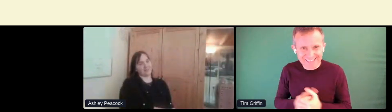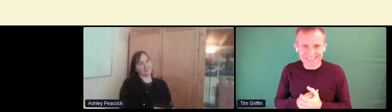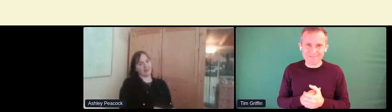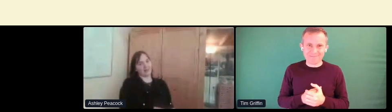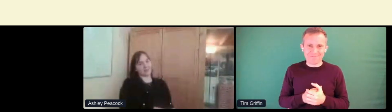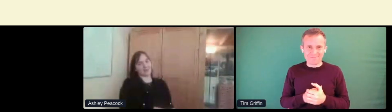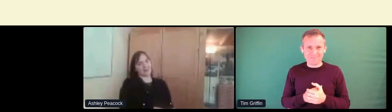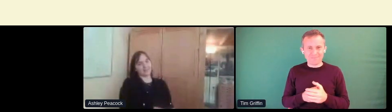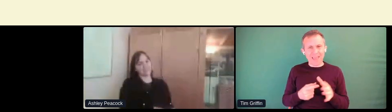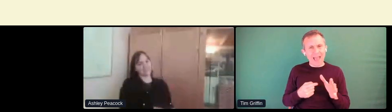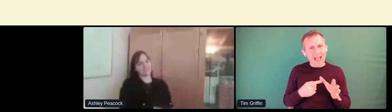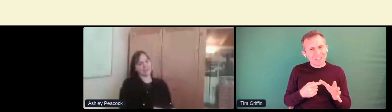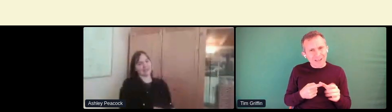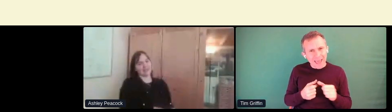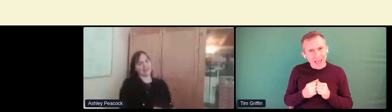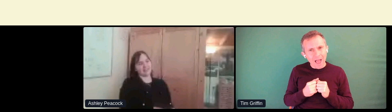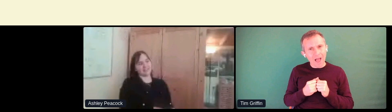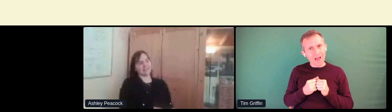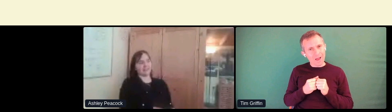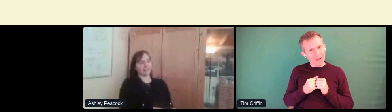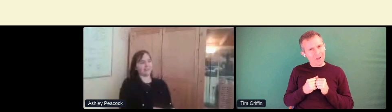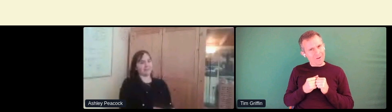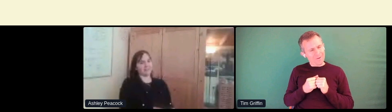asking me that question I've just interpreted it as I get the pizza.